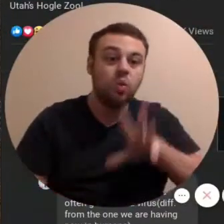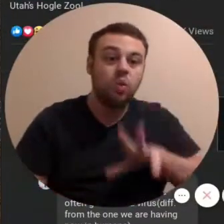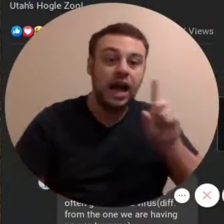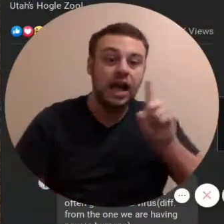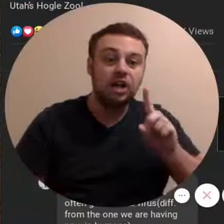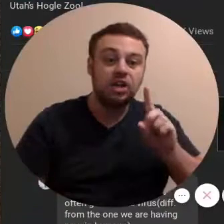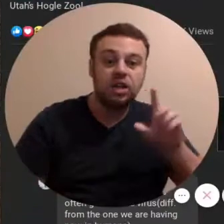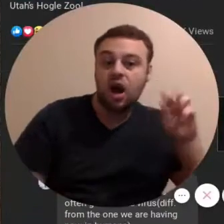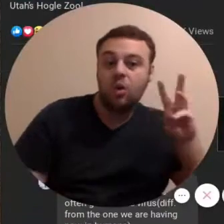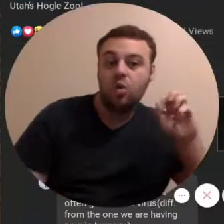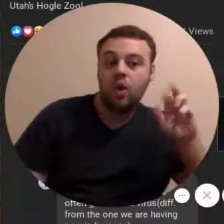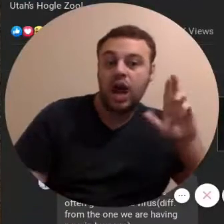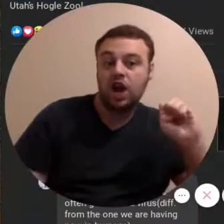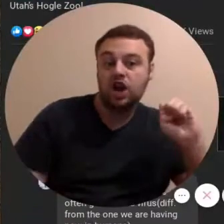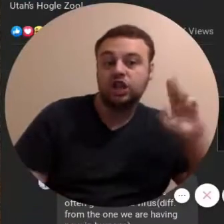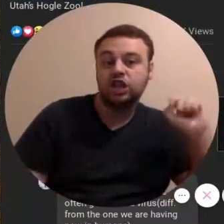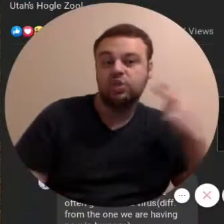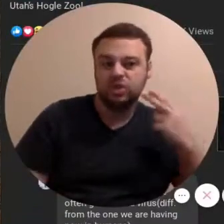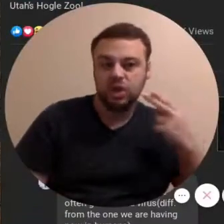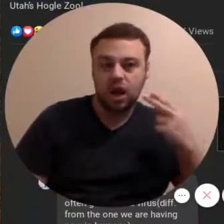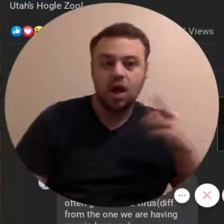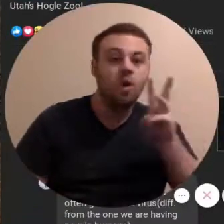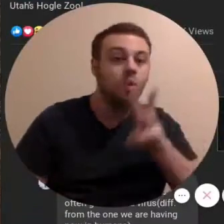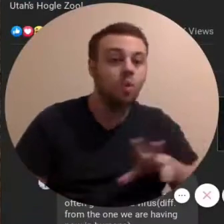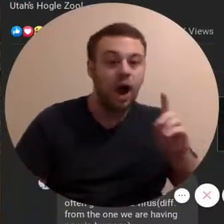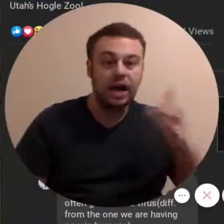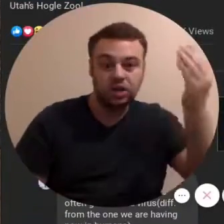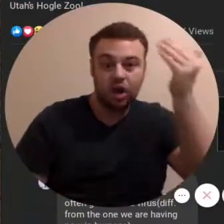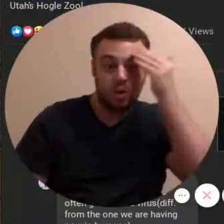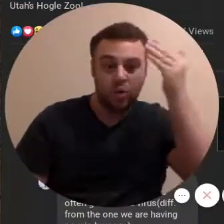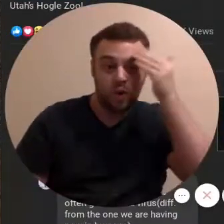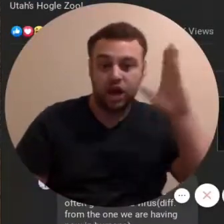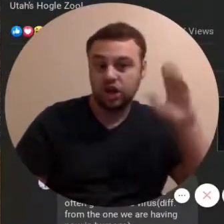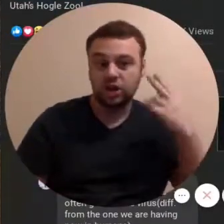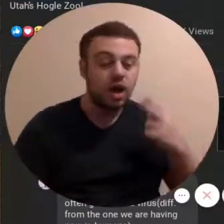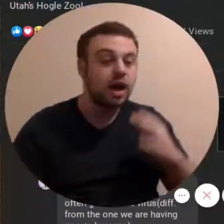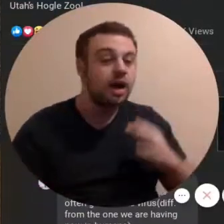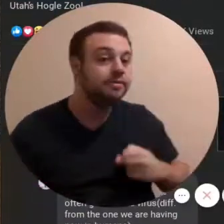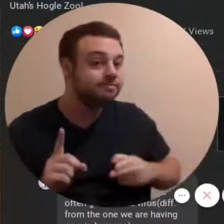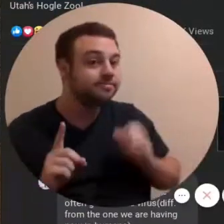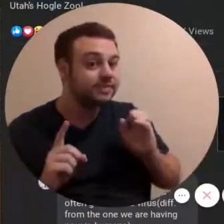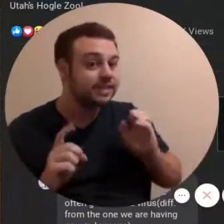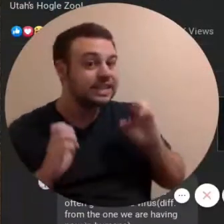Stephanie: Well, Wild Aware Utah is a wildlife education and awareness program and it's through